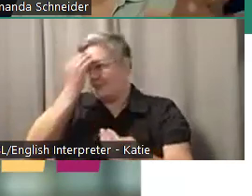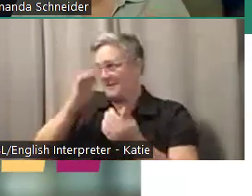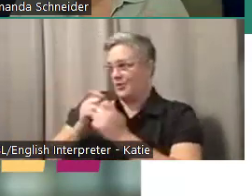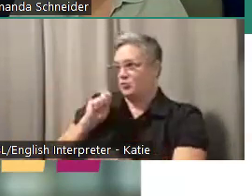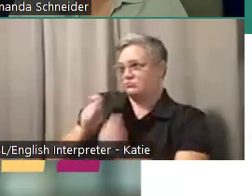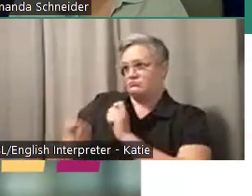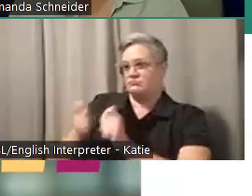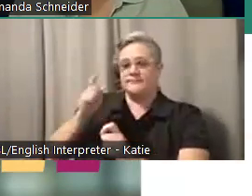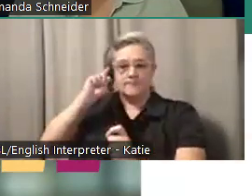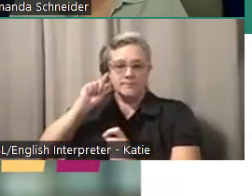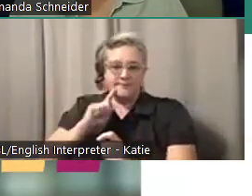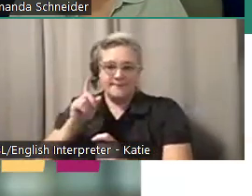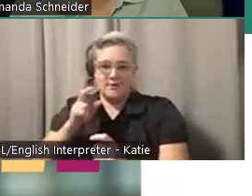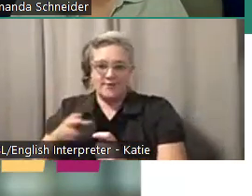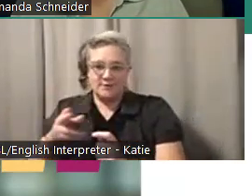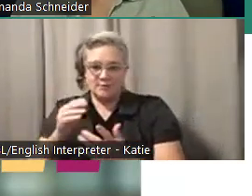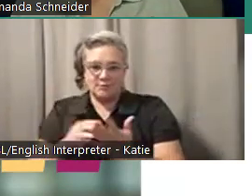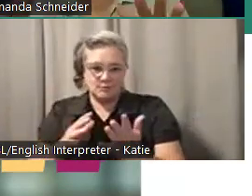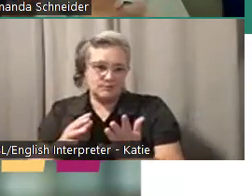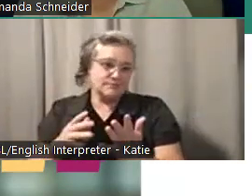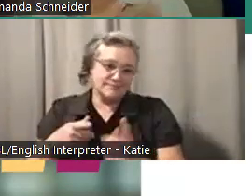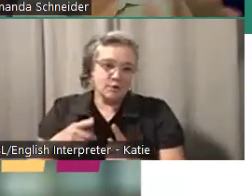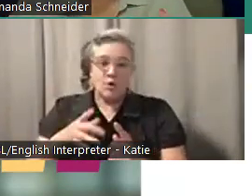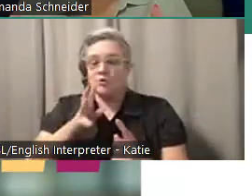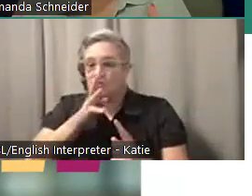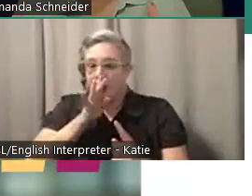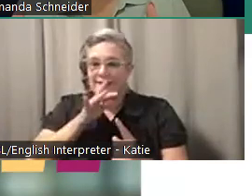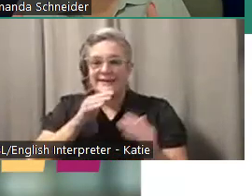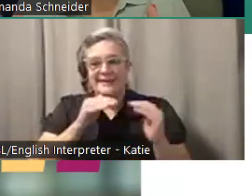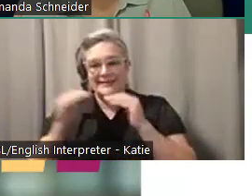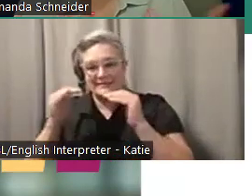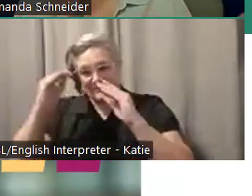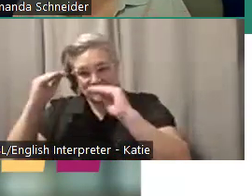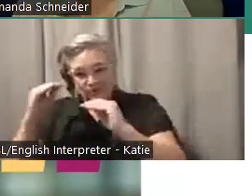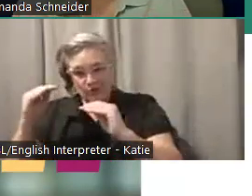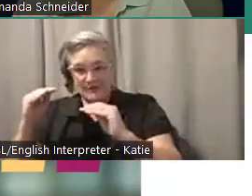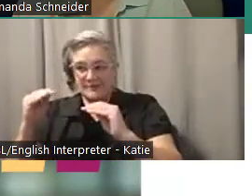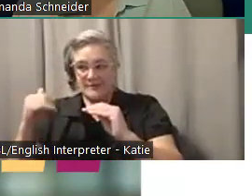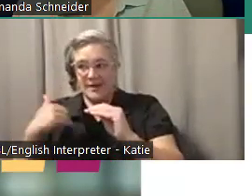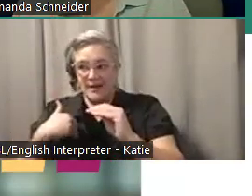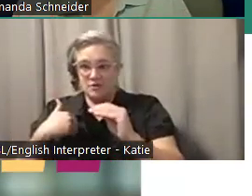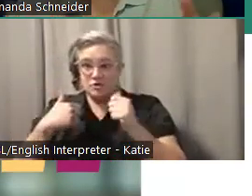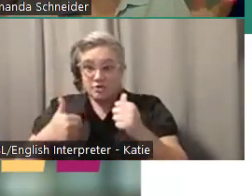So, for example, talking is teaching a teaching website. It has some really great resources, but it focuses on